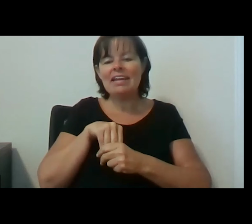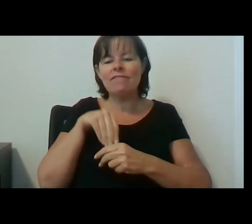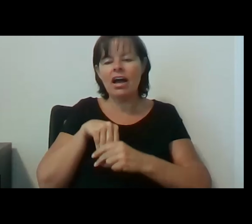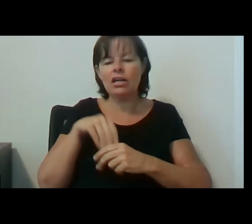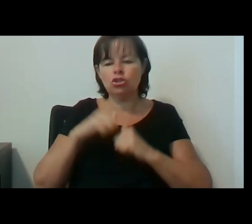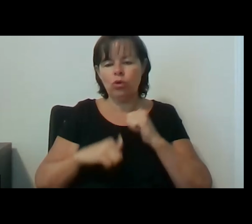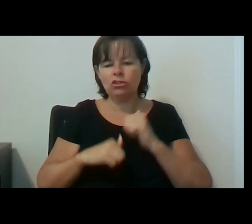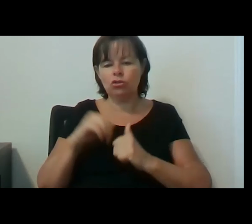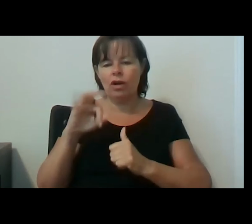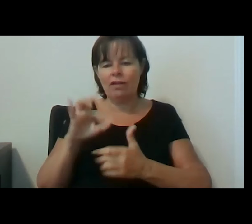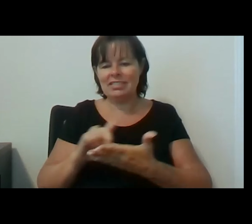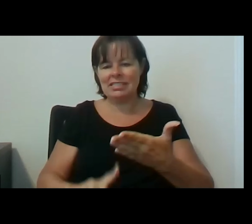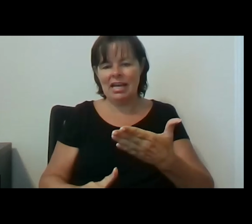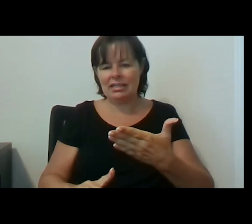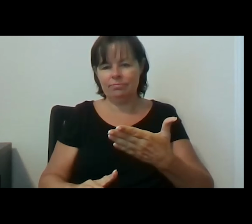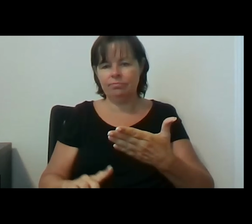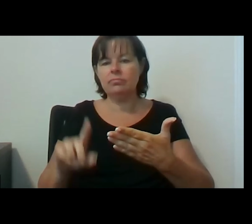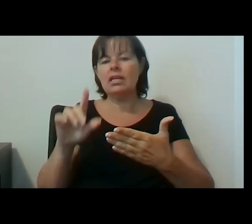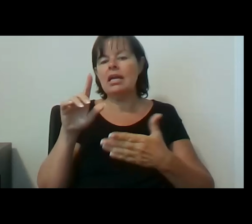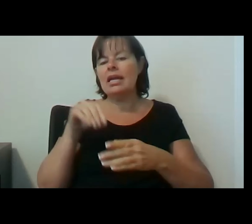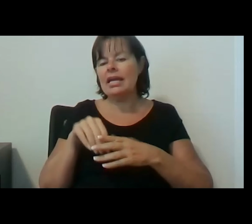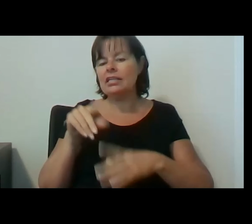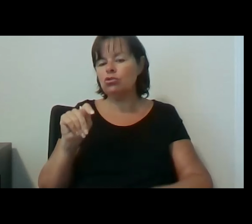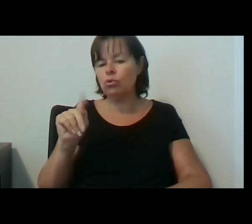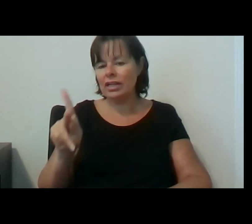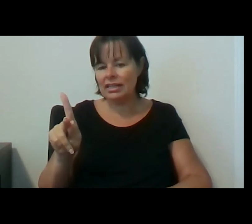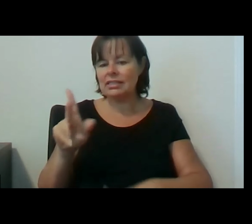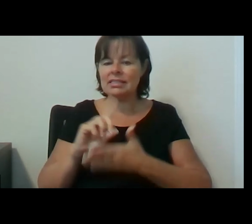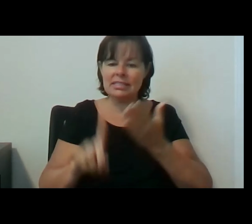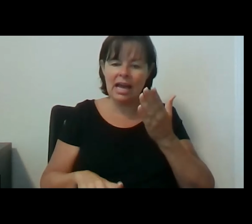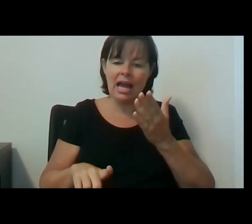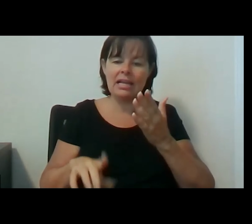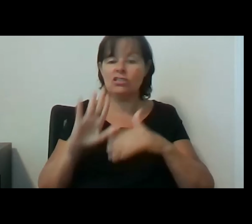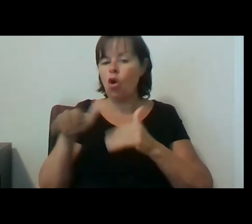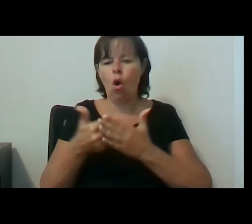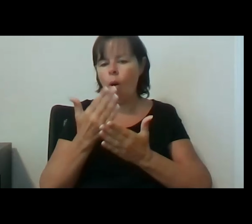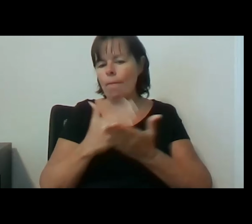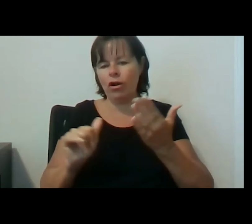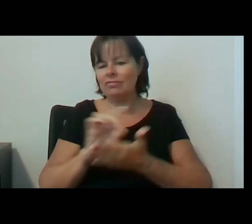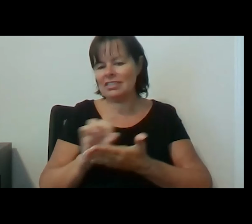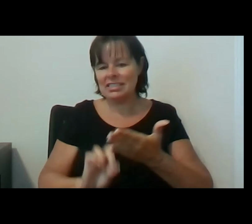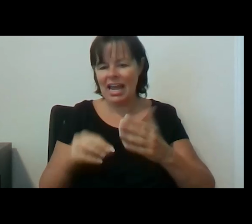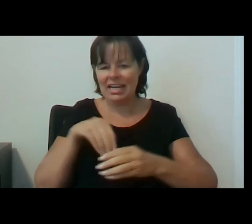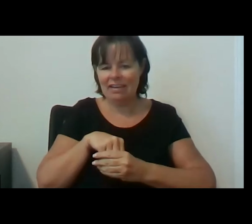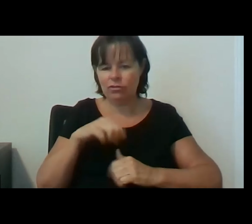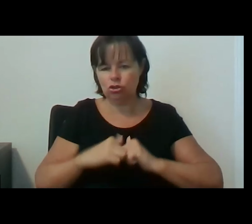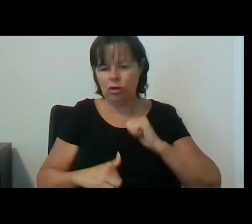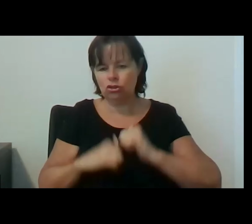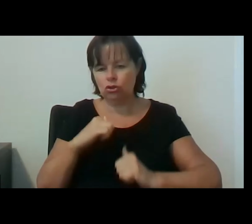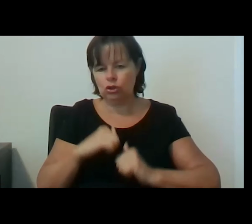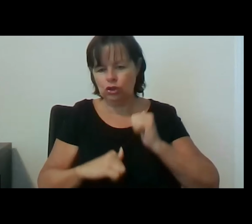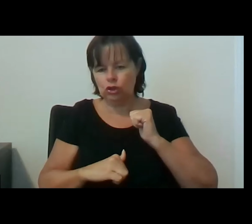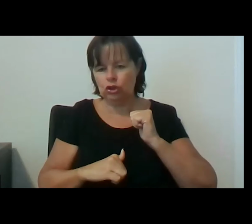I um in tool kits design systems that's all part of design infrastructure and uh like I said like